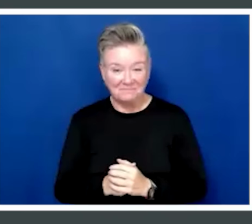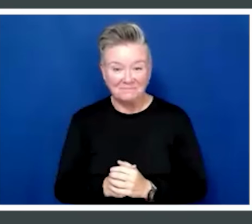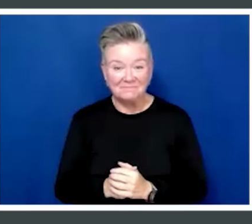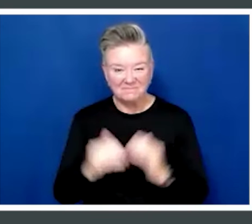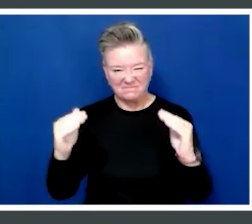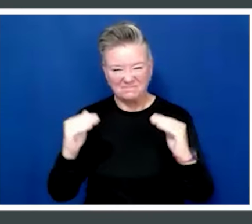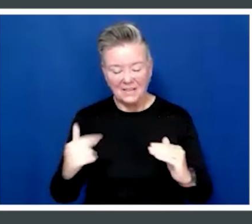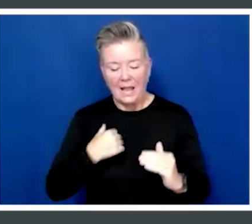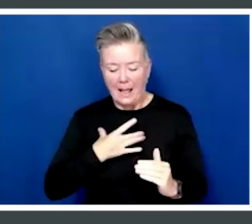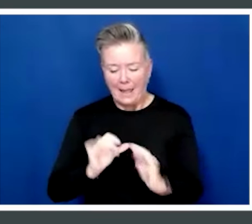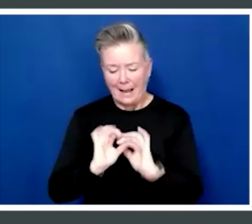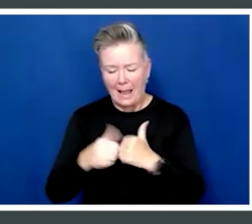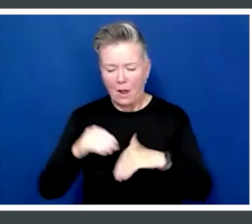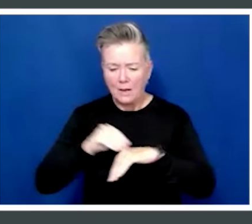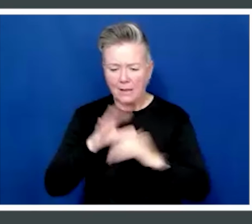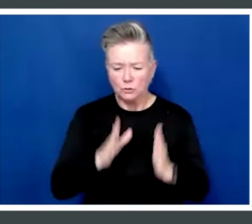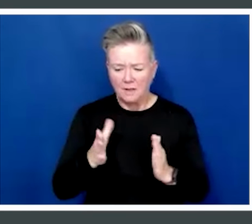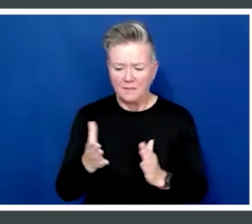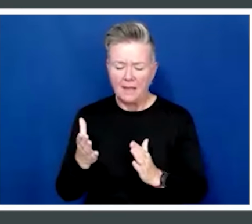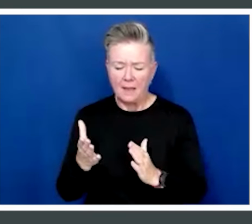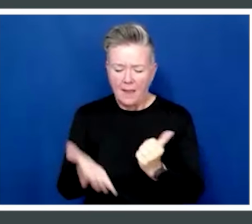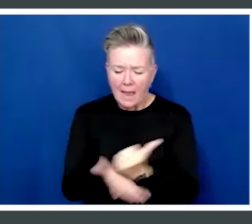CAMPERS >> I like how the counselors make the campers